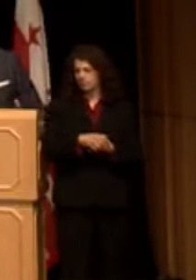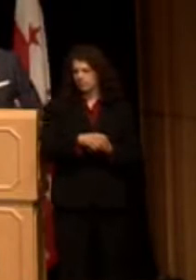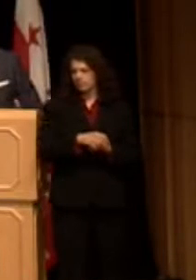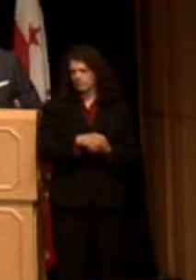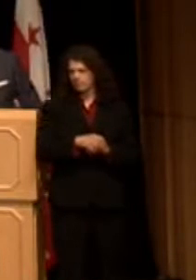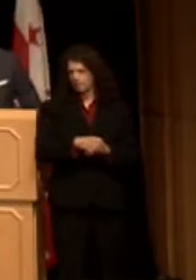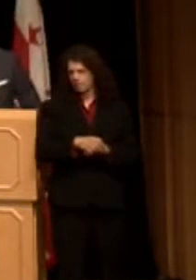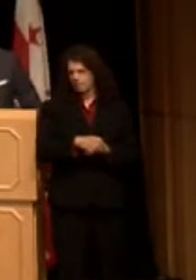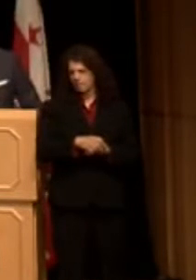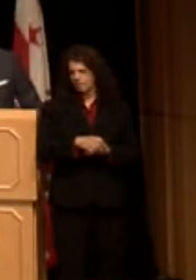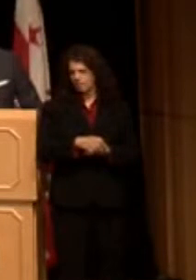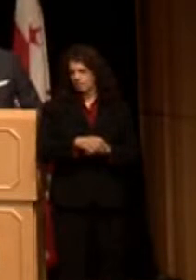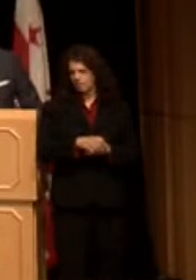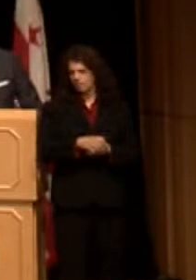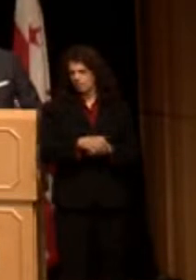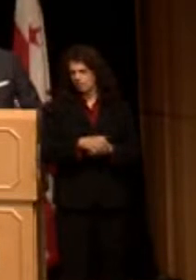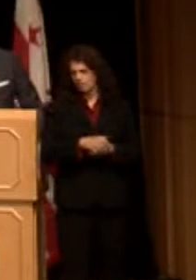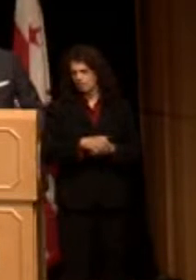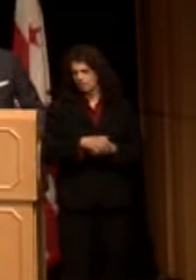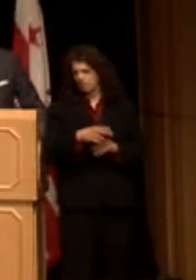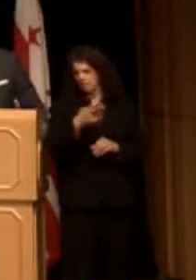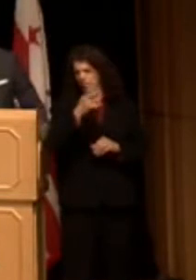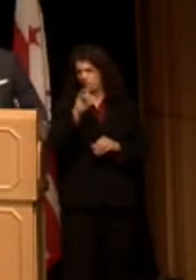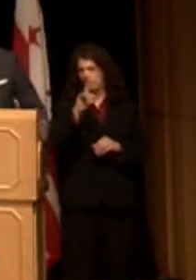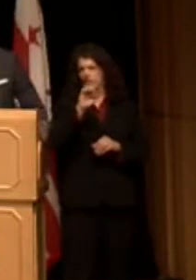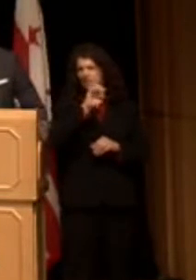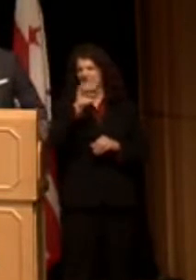NEIGHBORHOOD. THE RFP WILL BE A PRODUCT OF